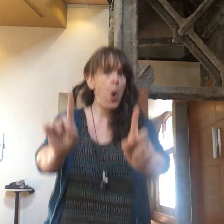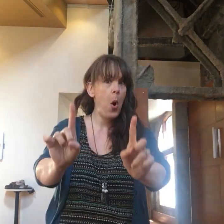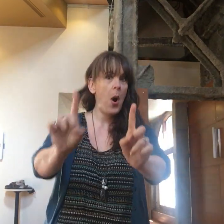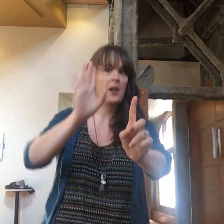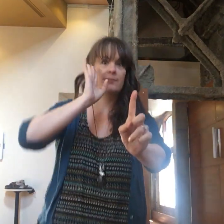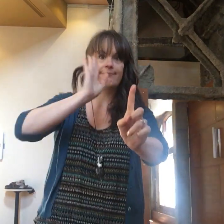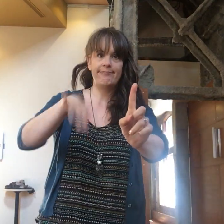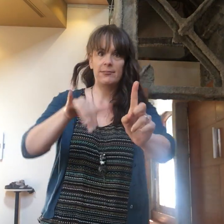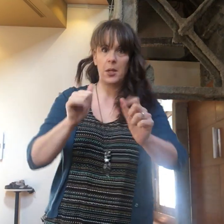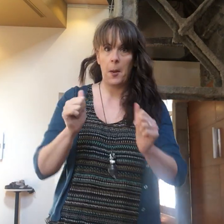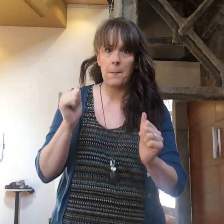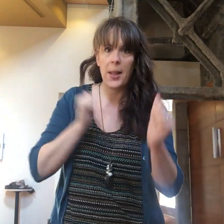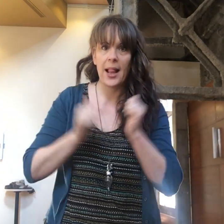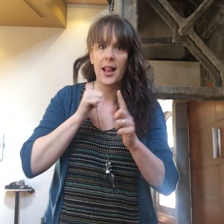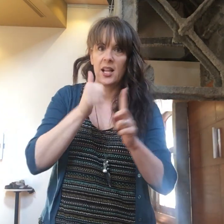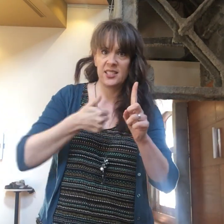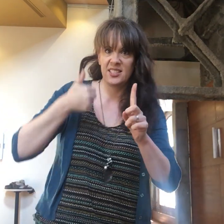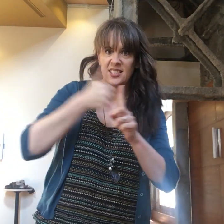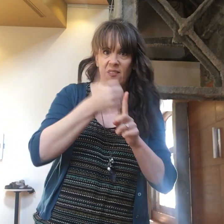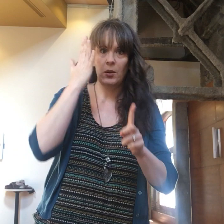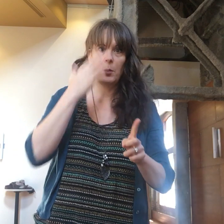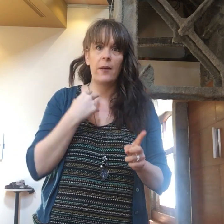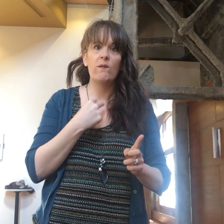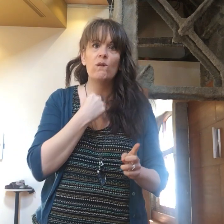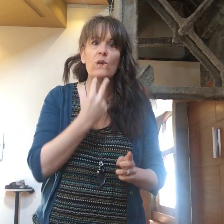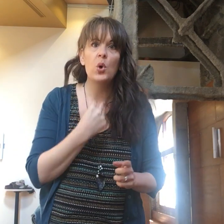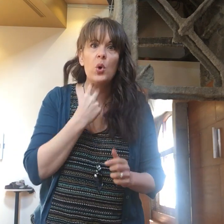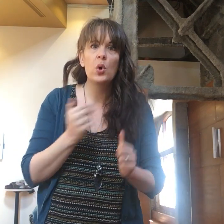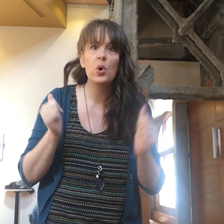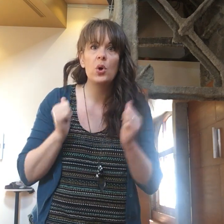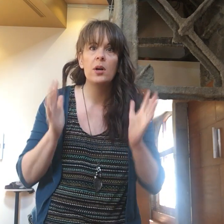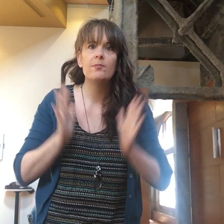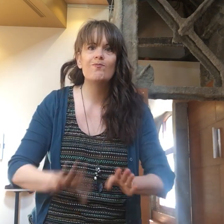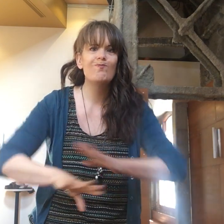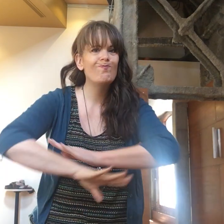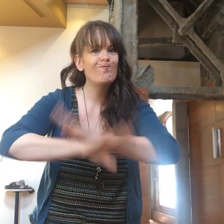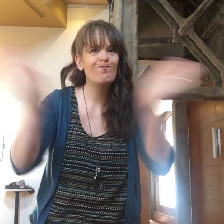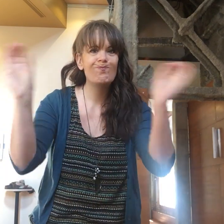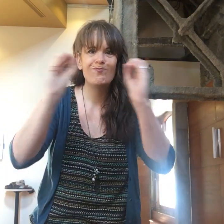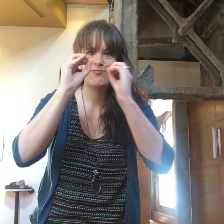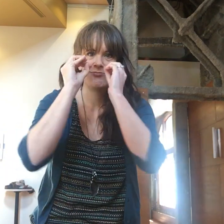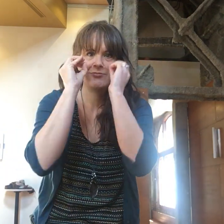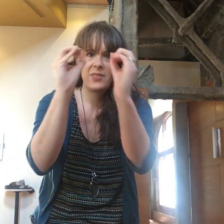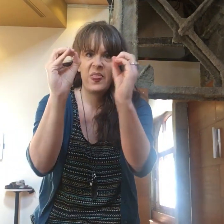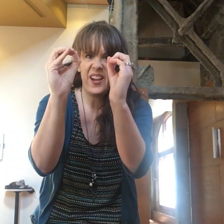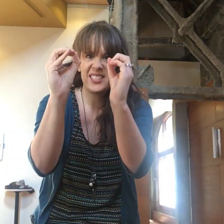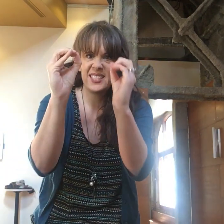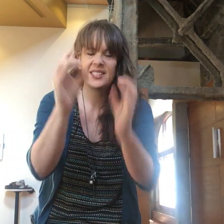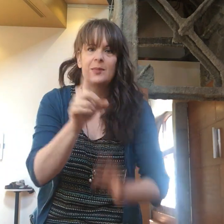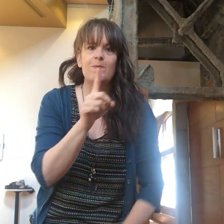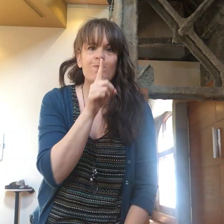OHHH hold on! That show will have voice-over show? NO voice over at all.